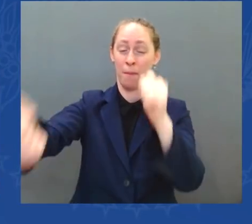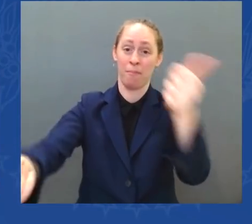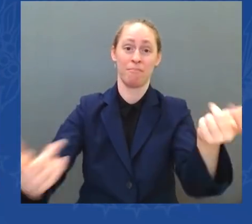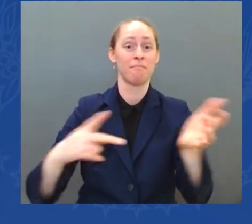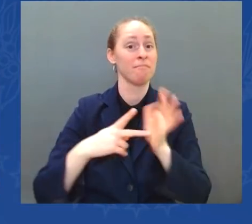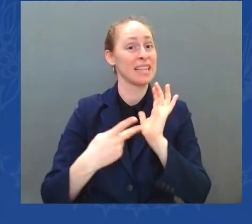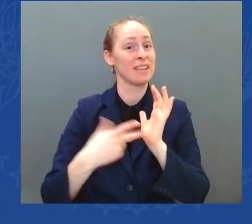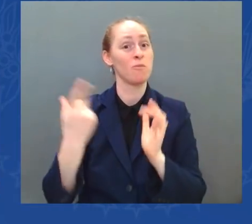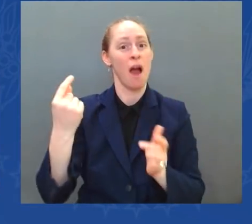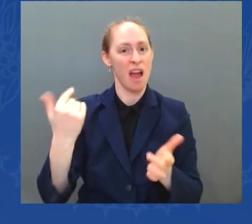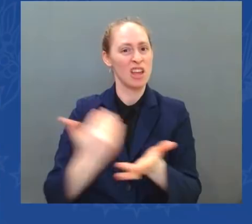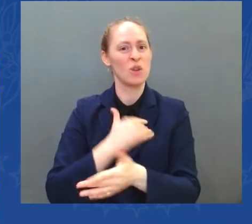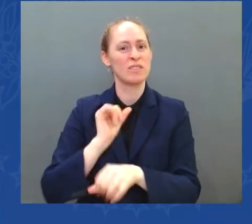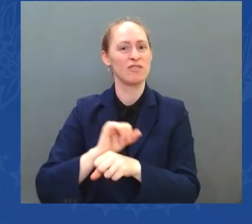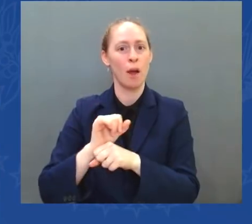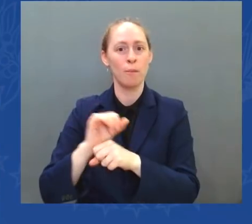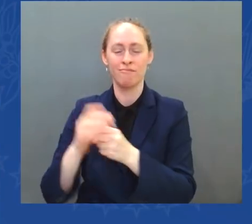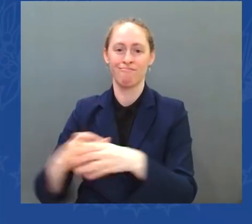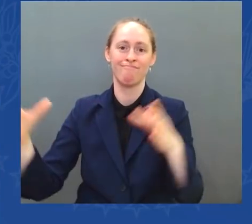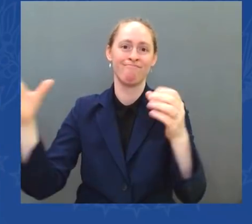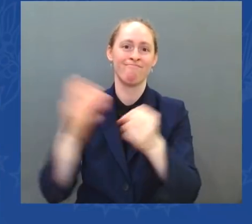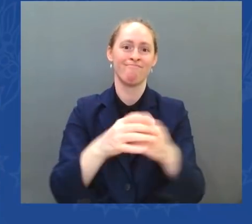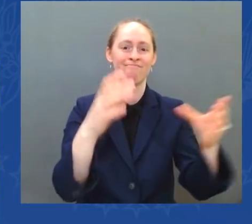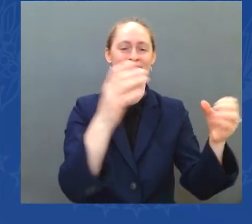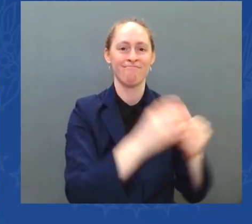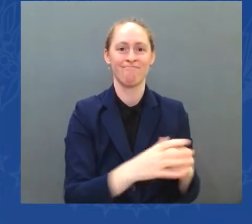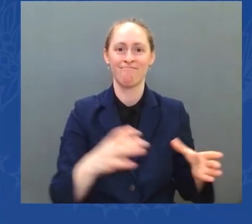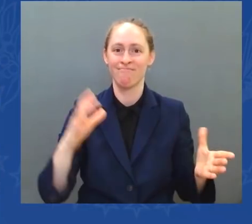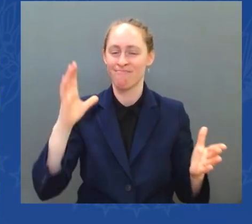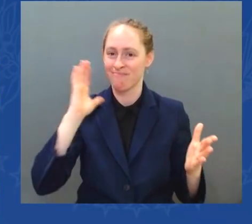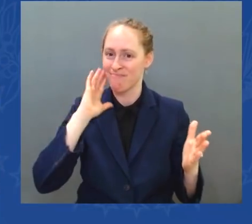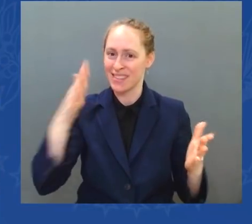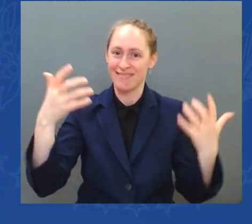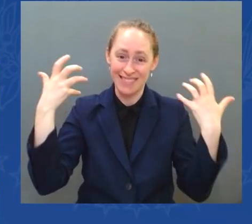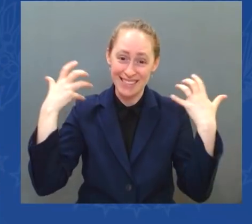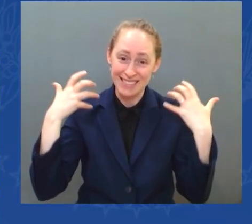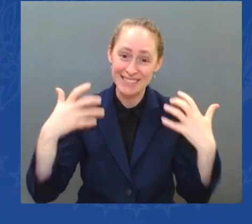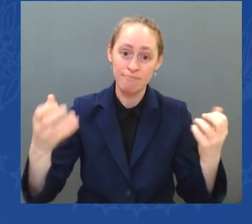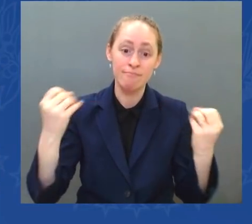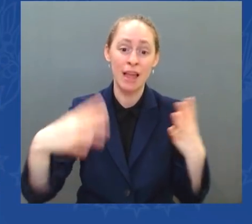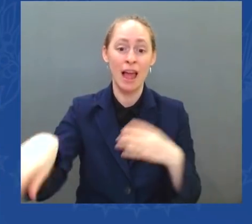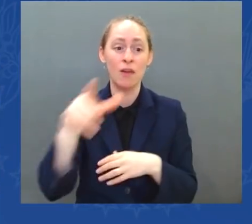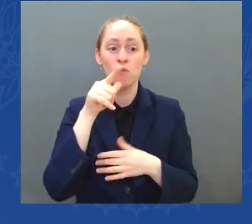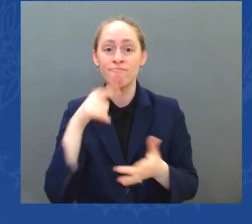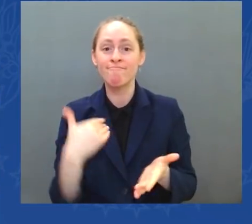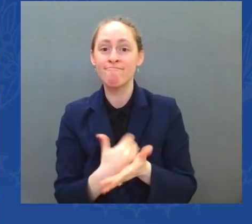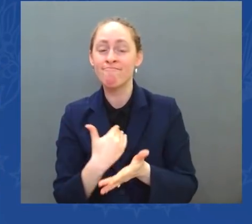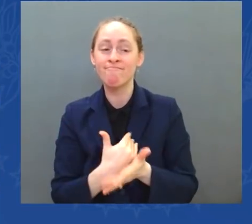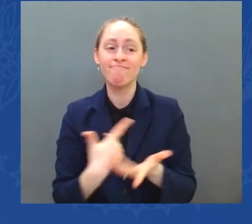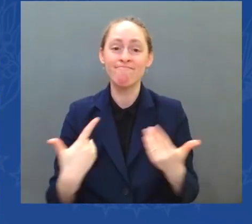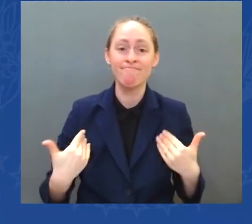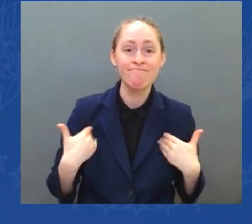and even you students who are younger. How many when you're coming up and you hear your parents talk about manufacturing is dead in America?